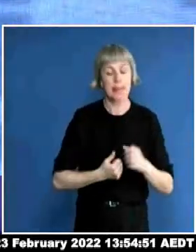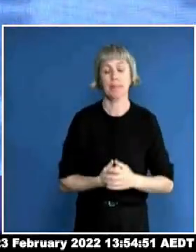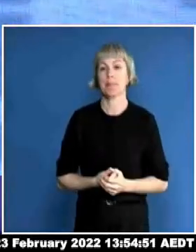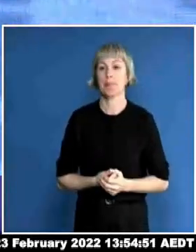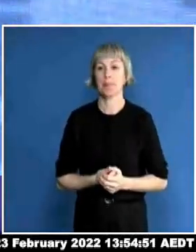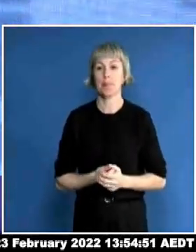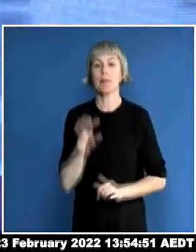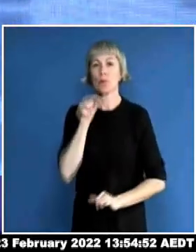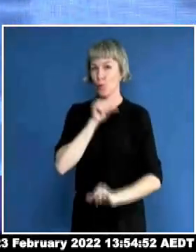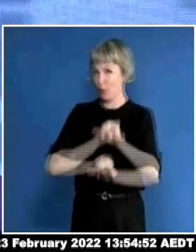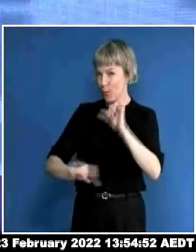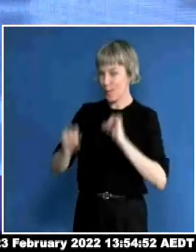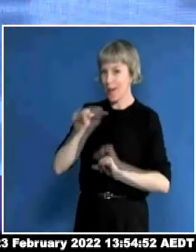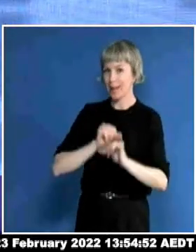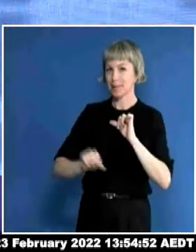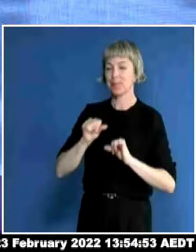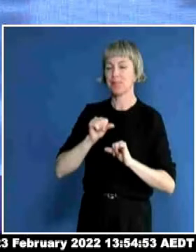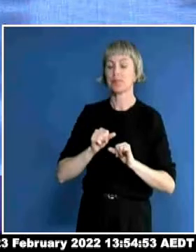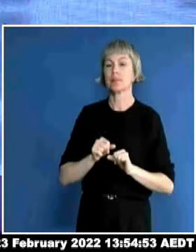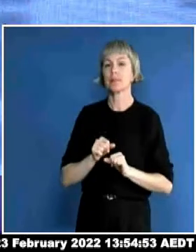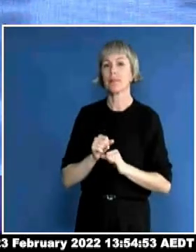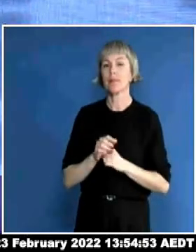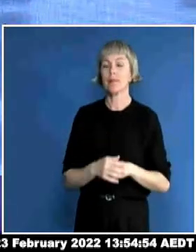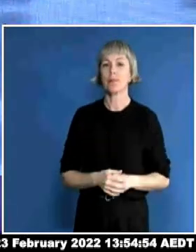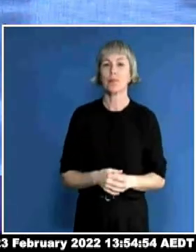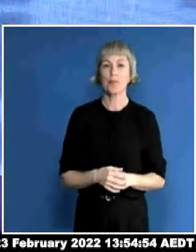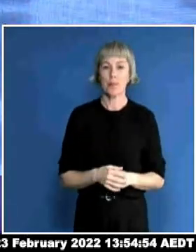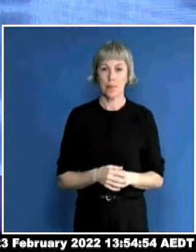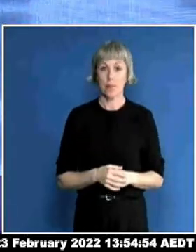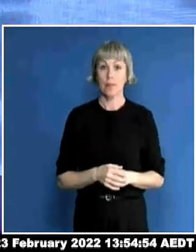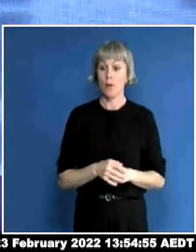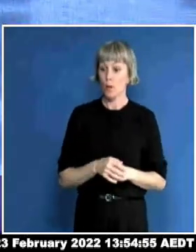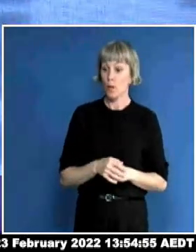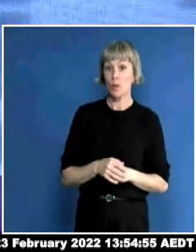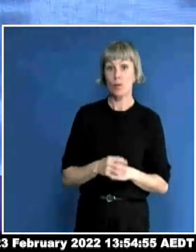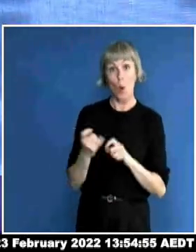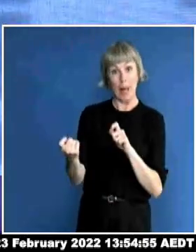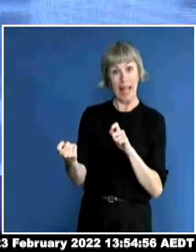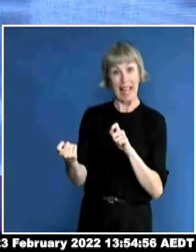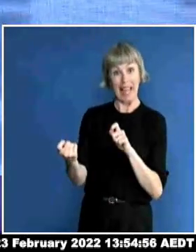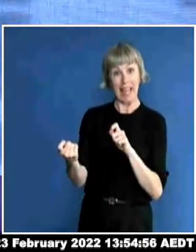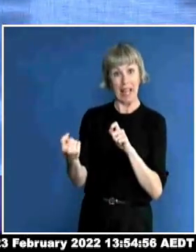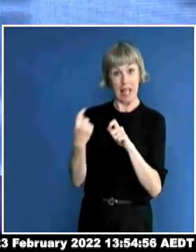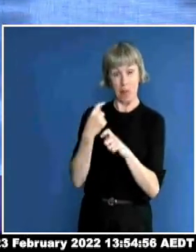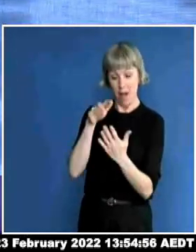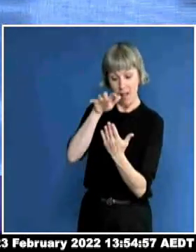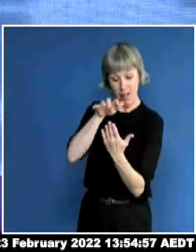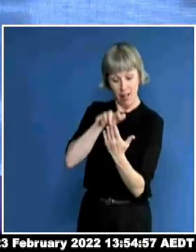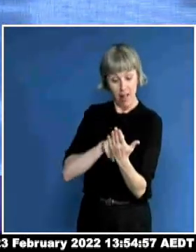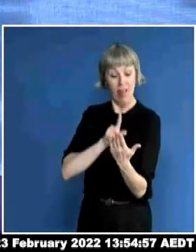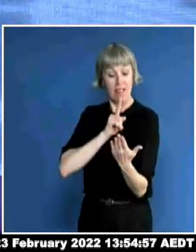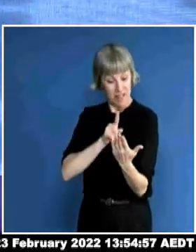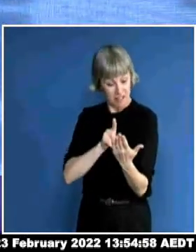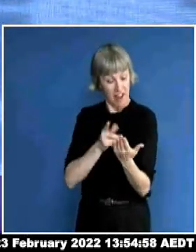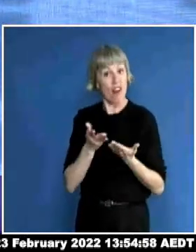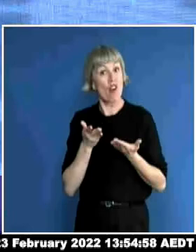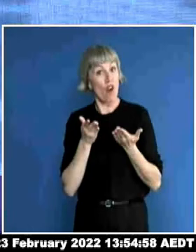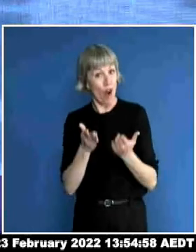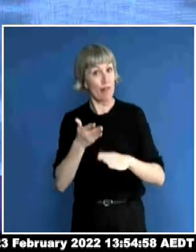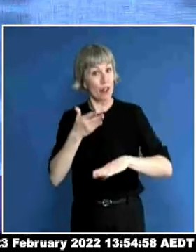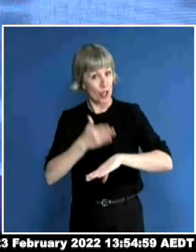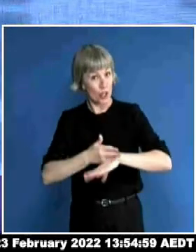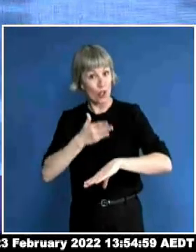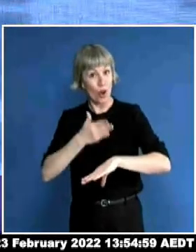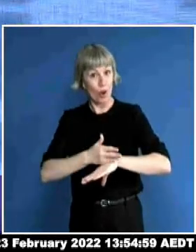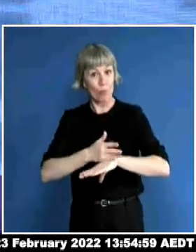You've got an email with an offer to take on the role as the barista trainer,